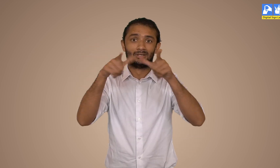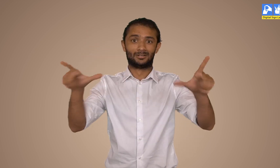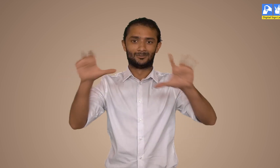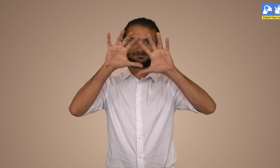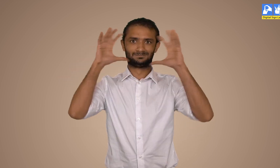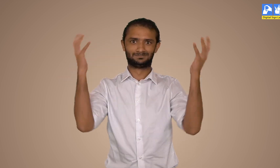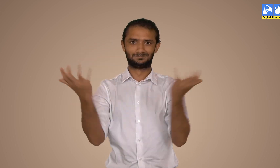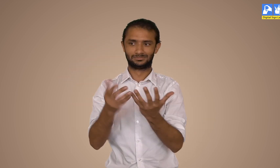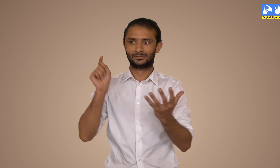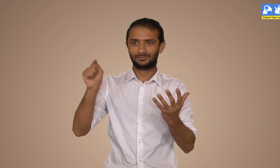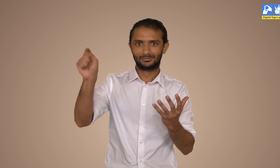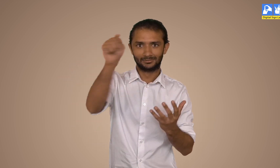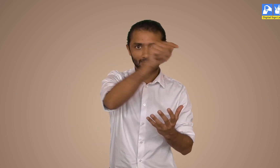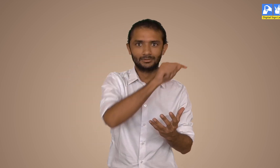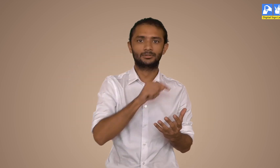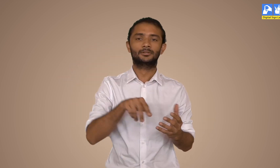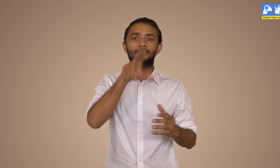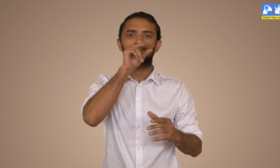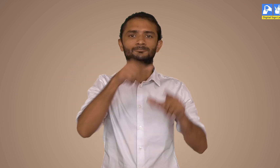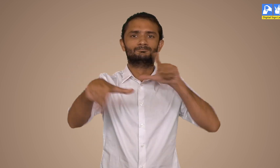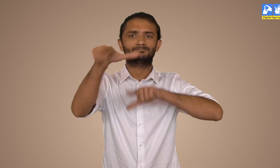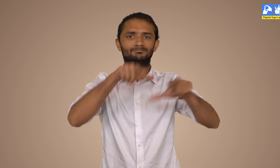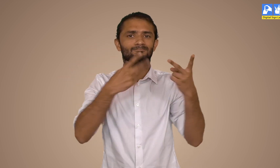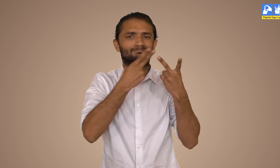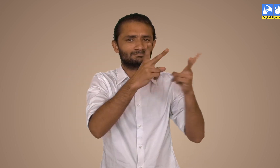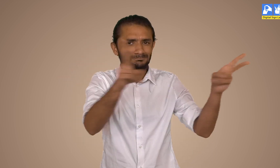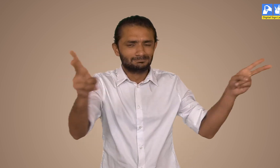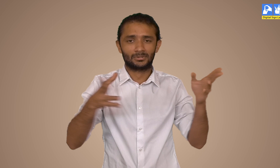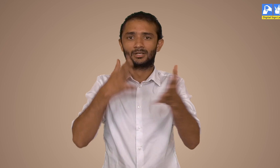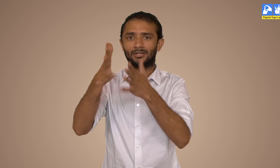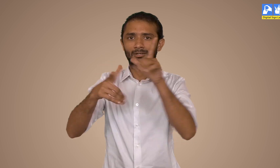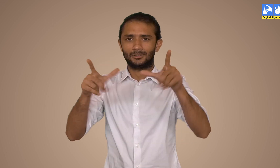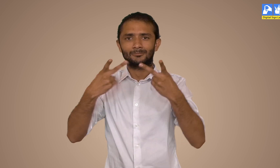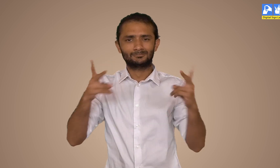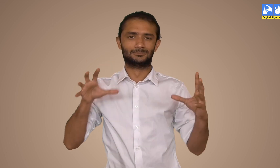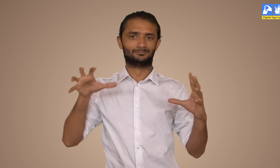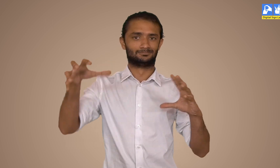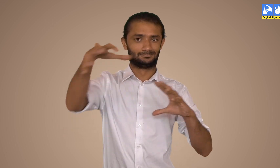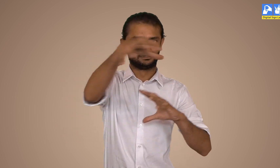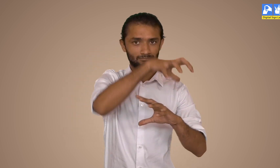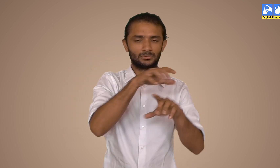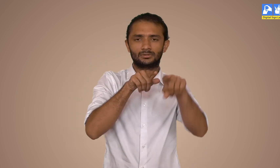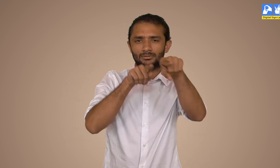about spoken languages and sign languages around the world